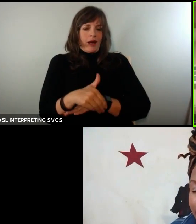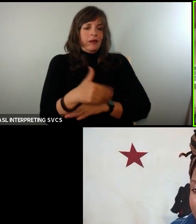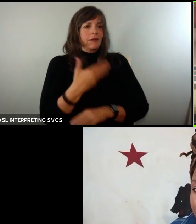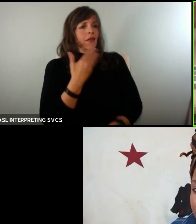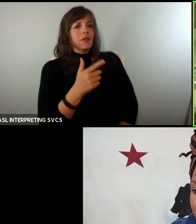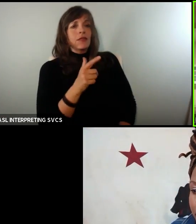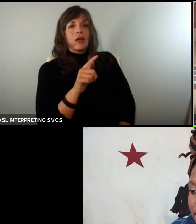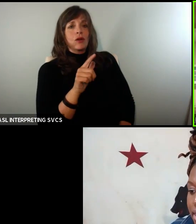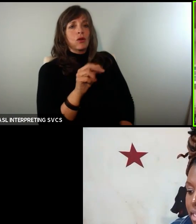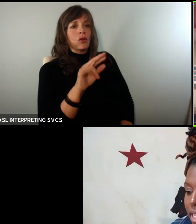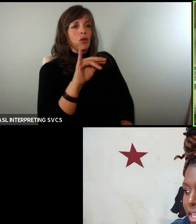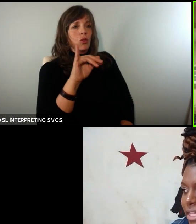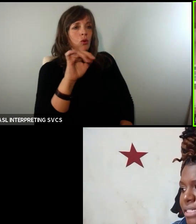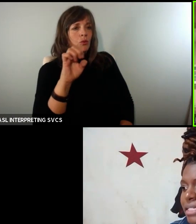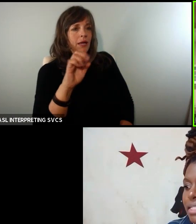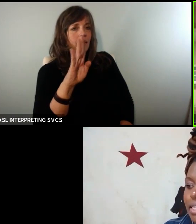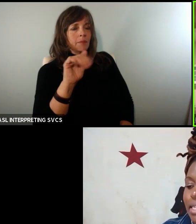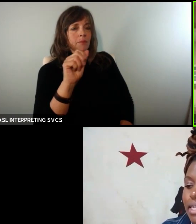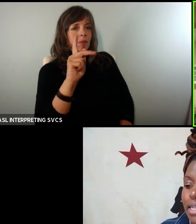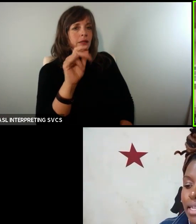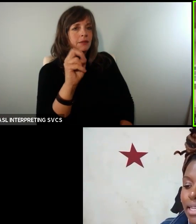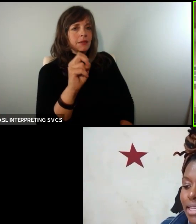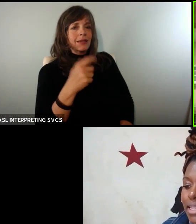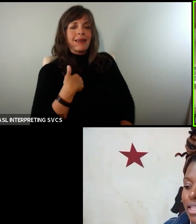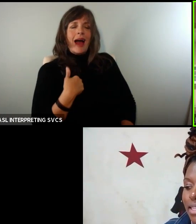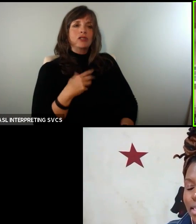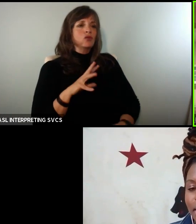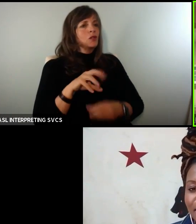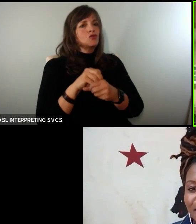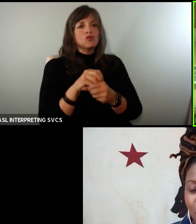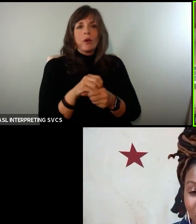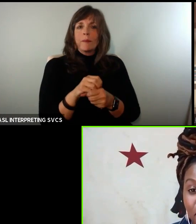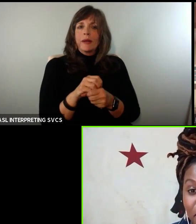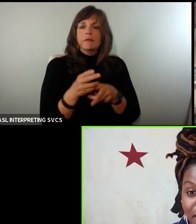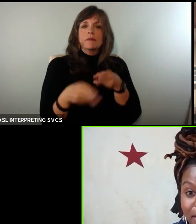I just wanna drop in and, one, breathe;